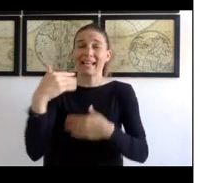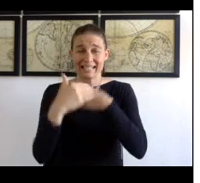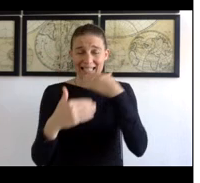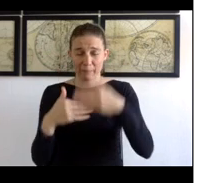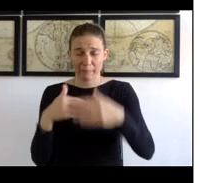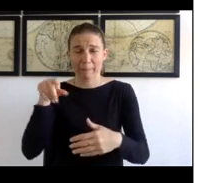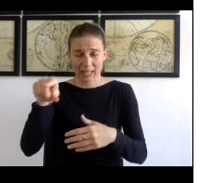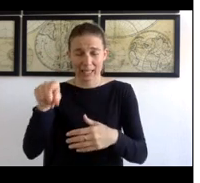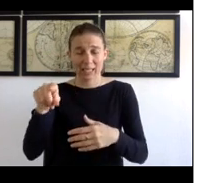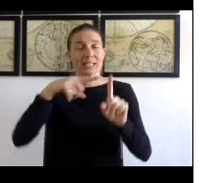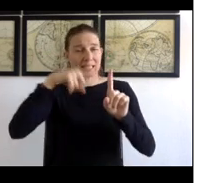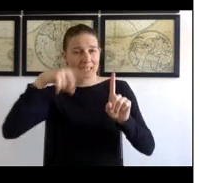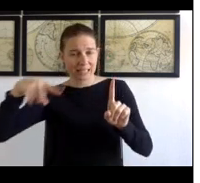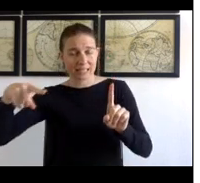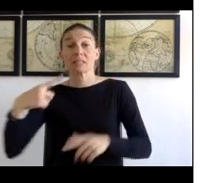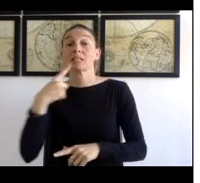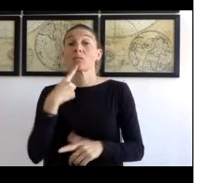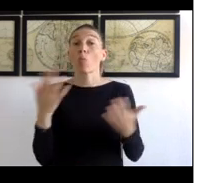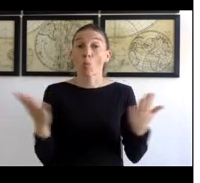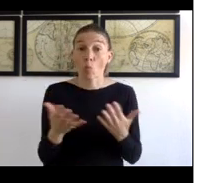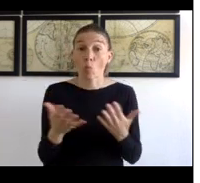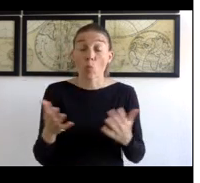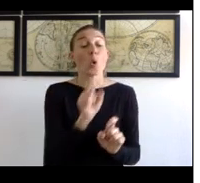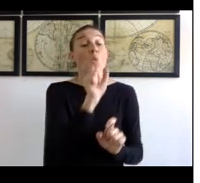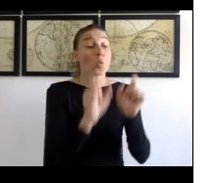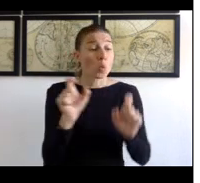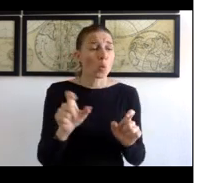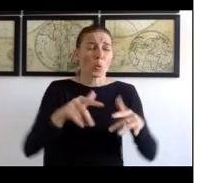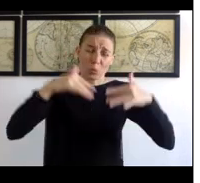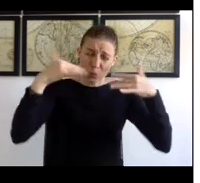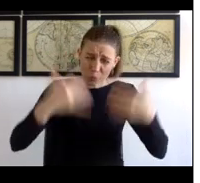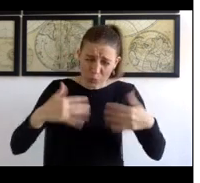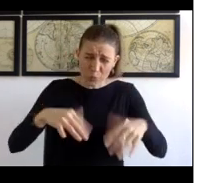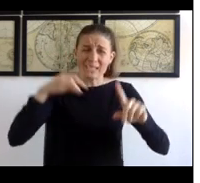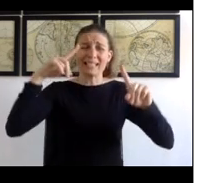only those with a lot of difficulties or cannot do at all,